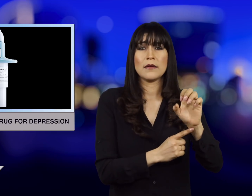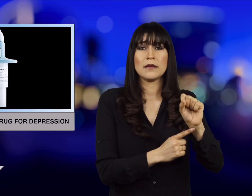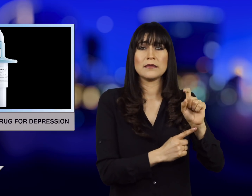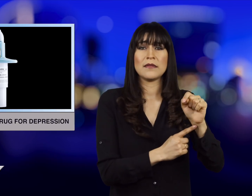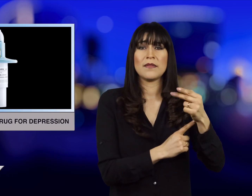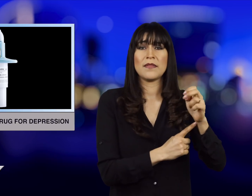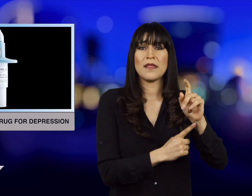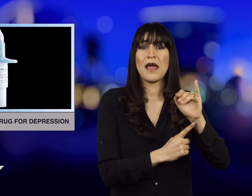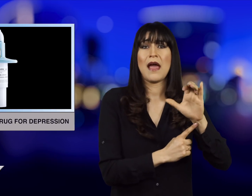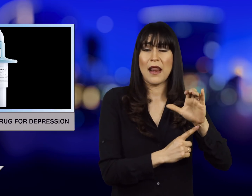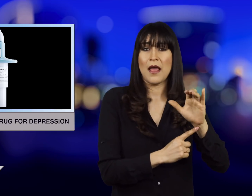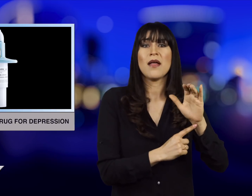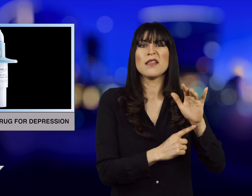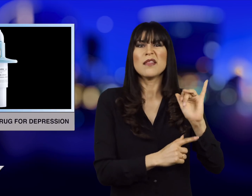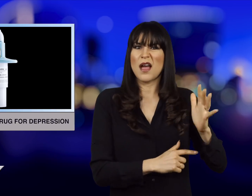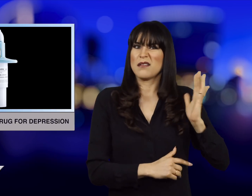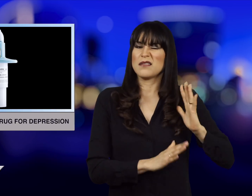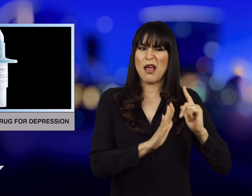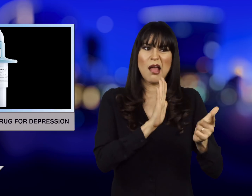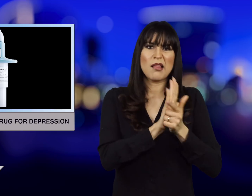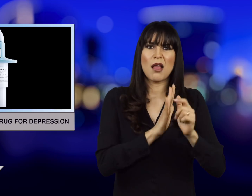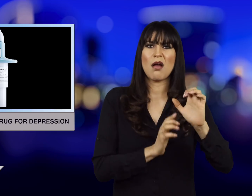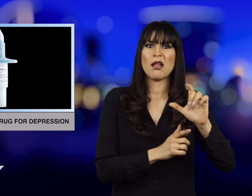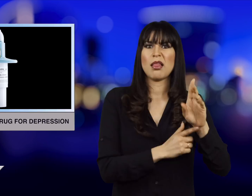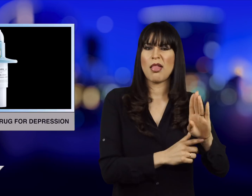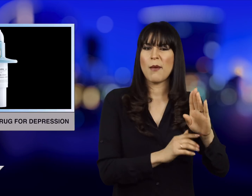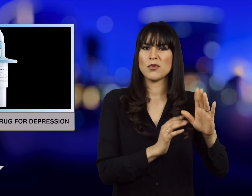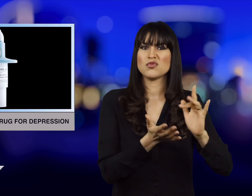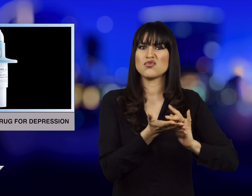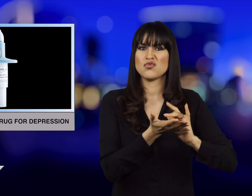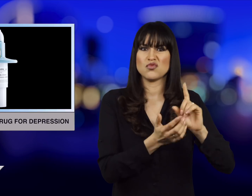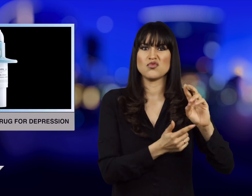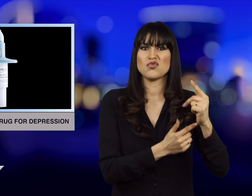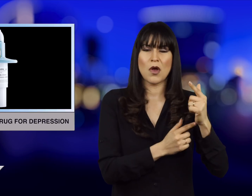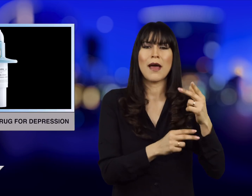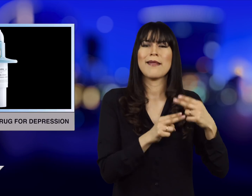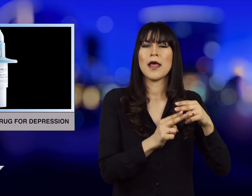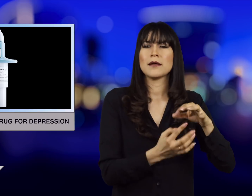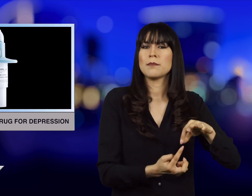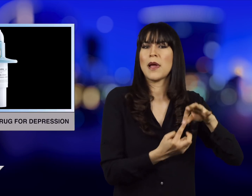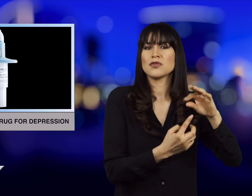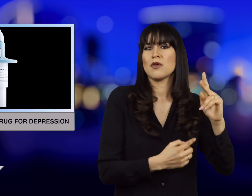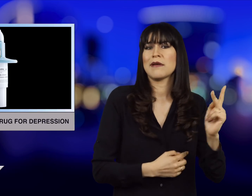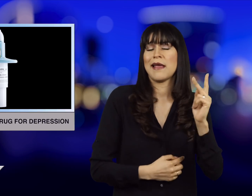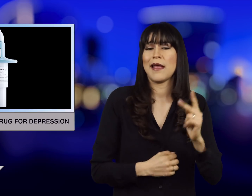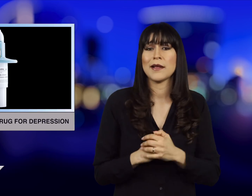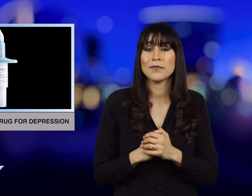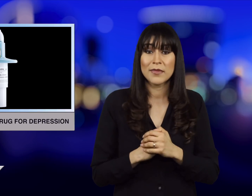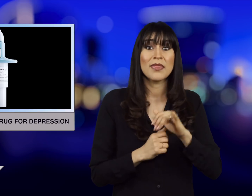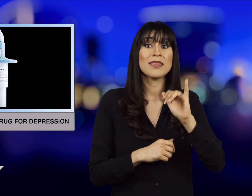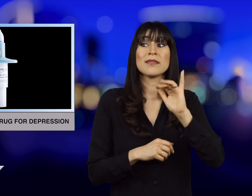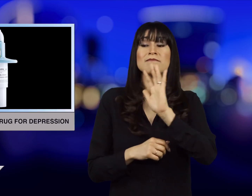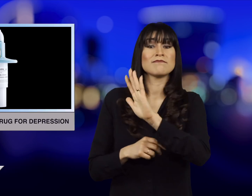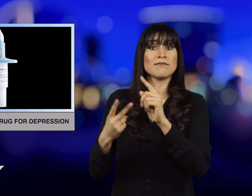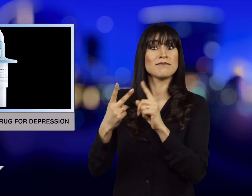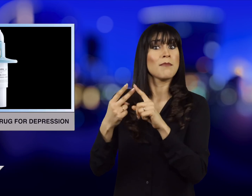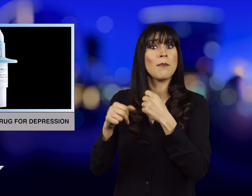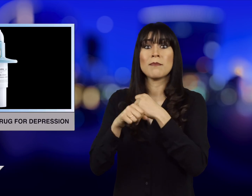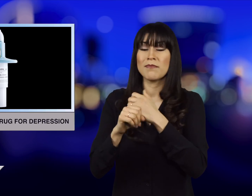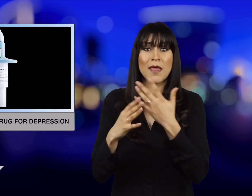anesthetic which is used illegally as club drug Special K.